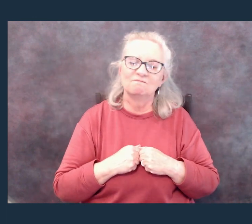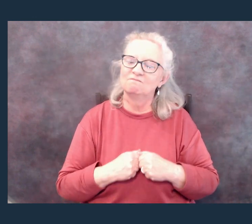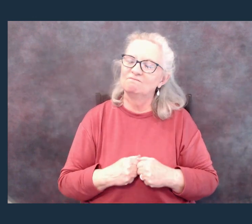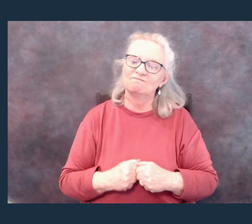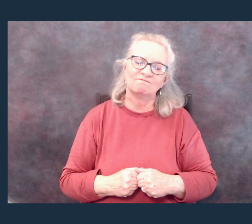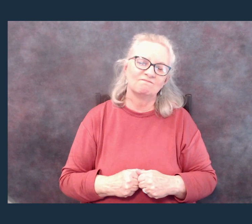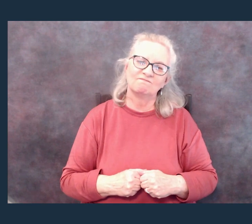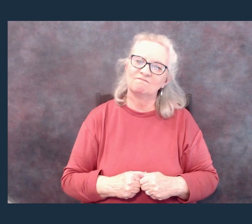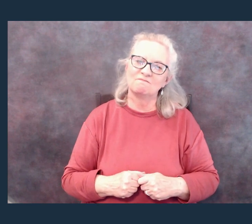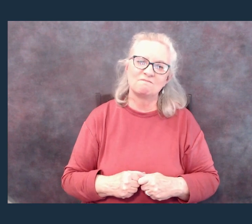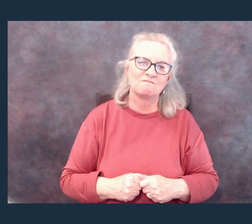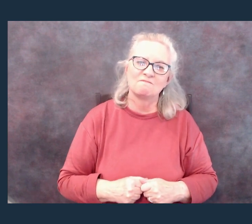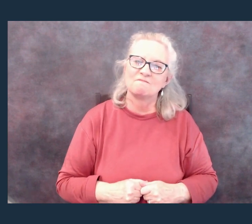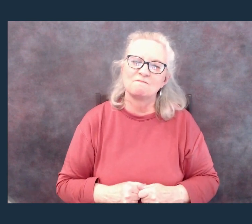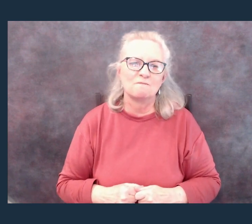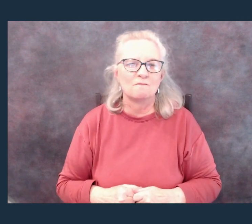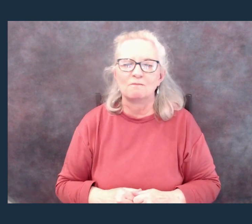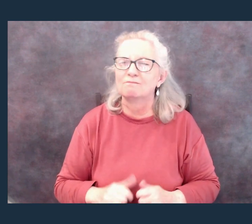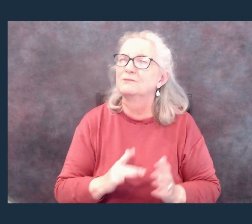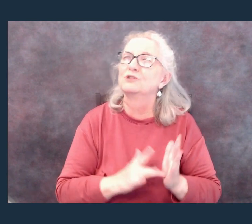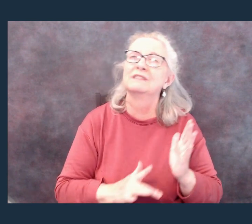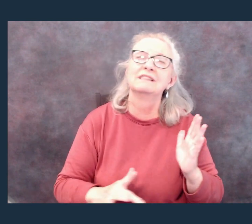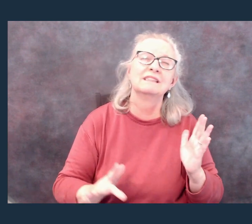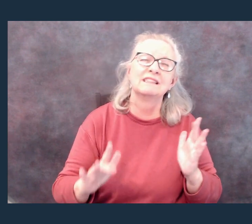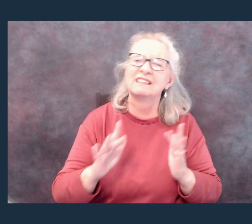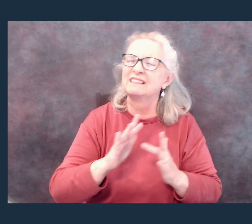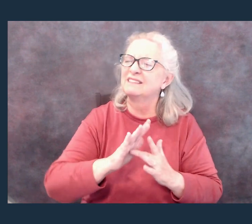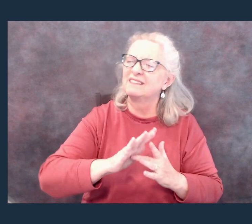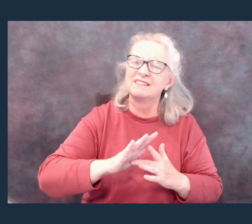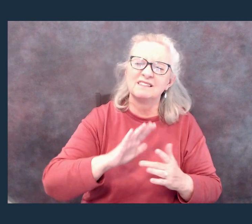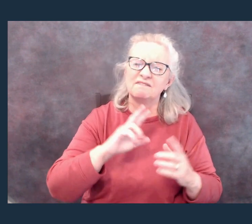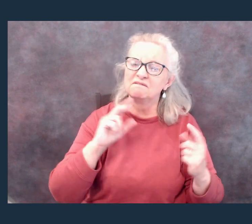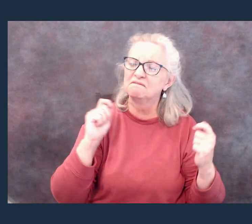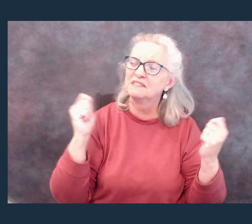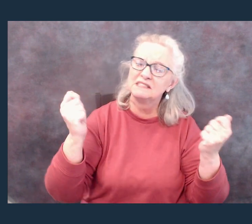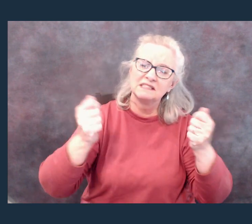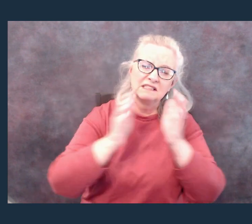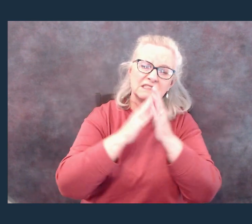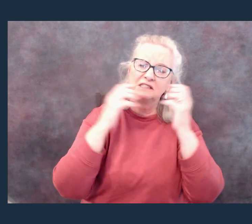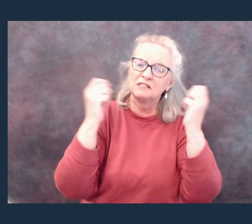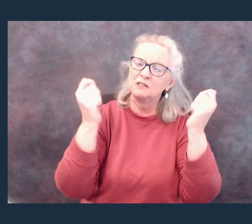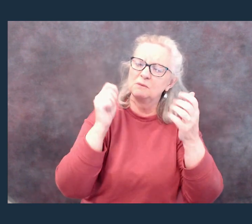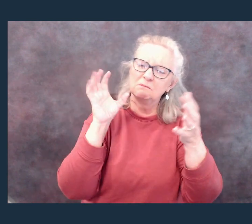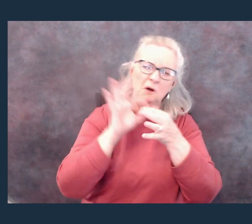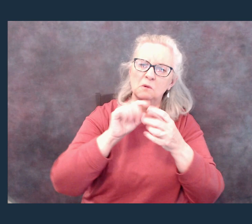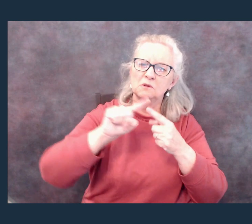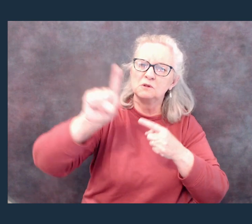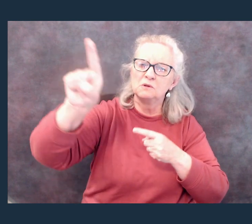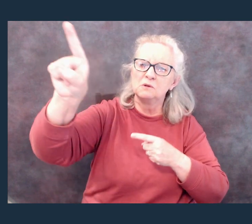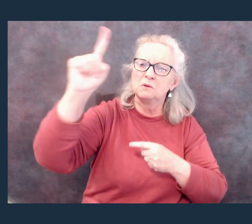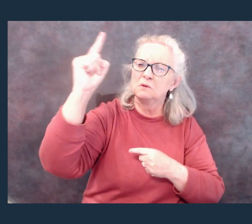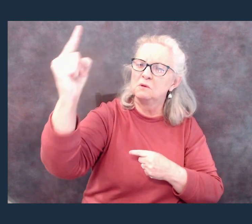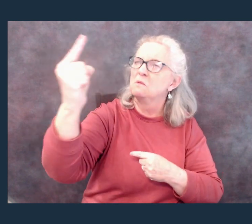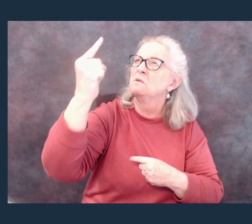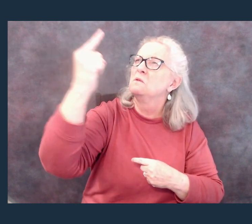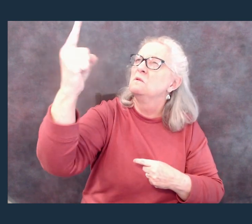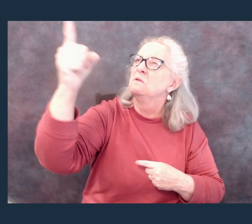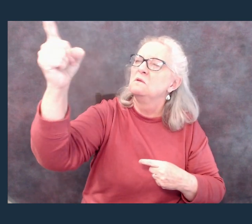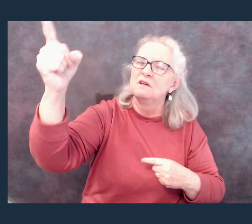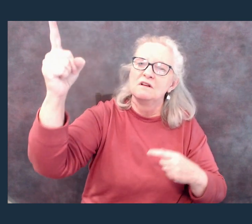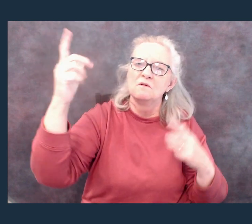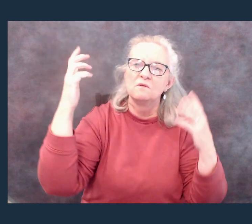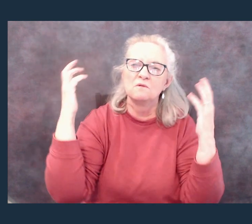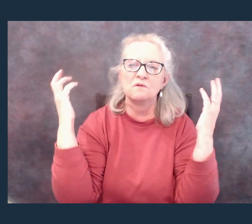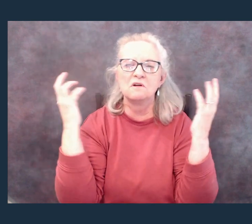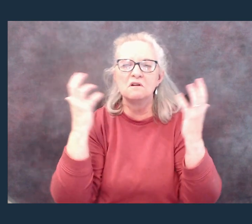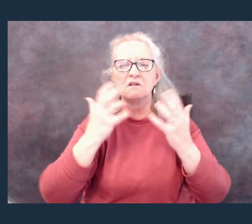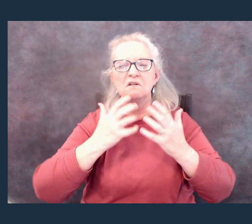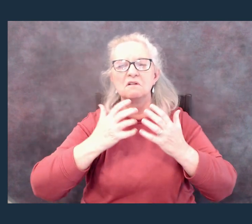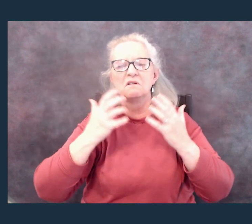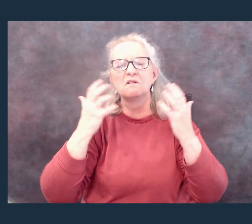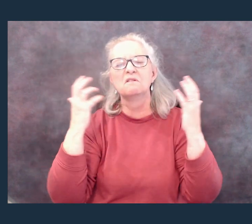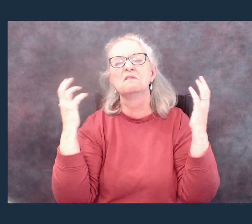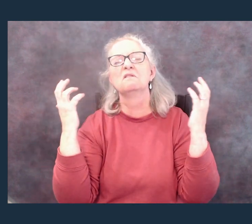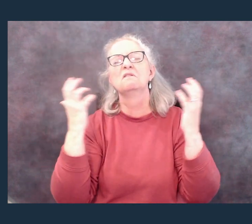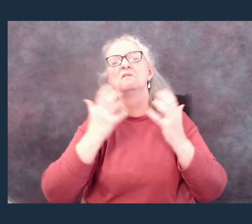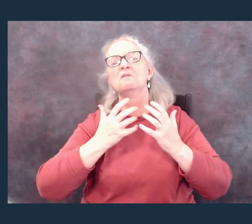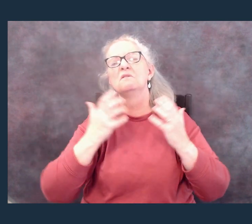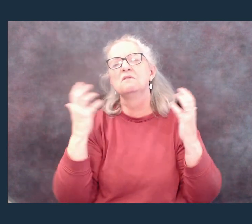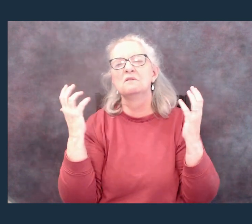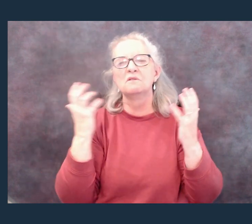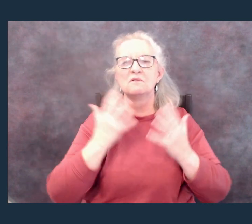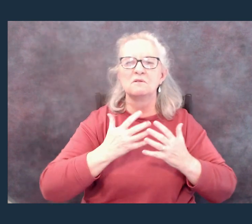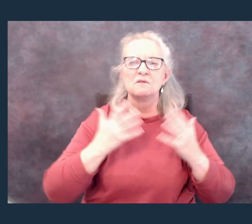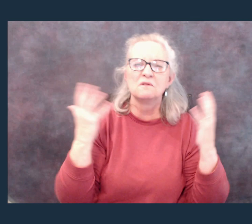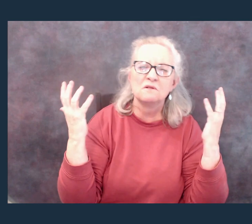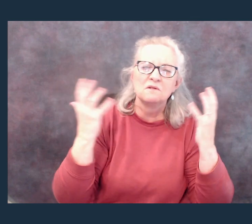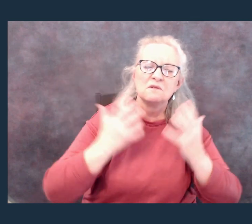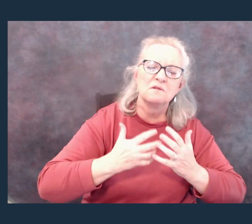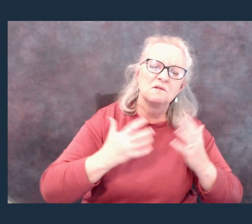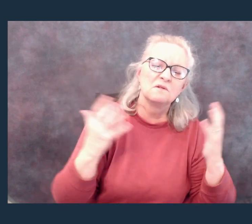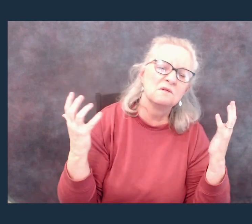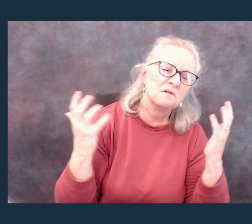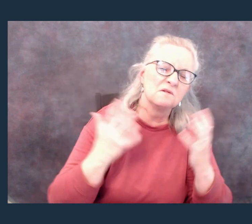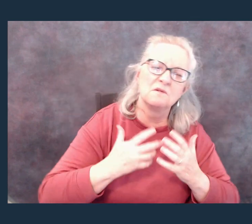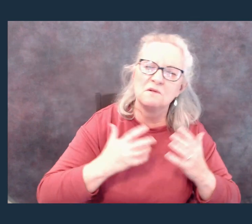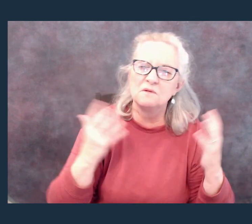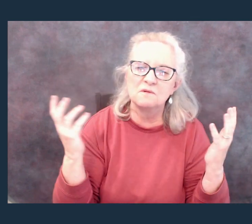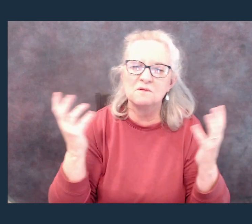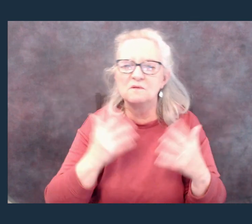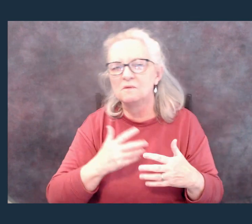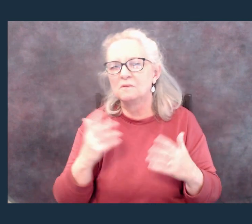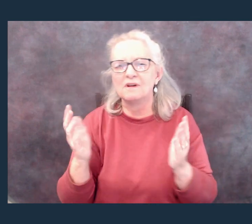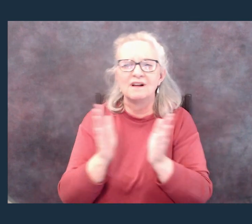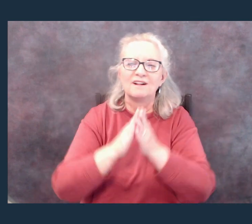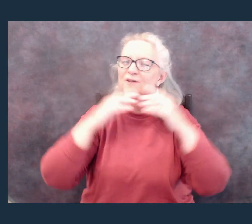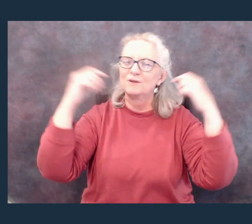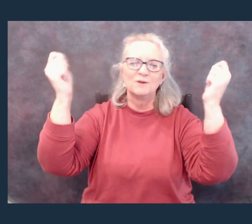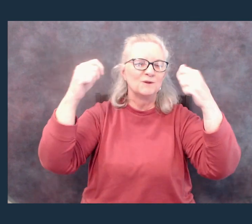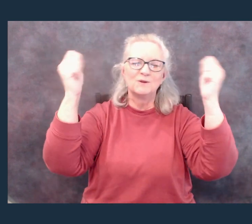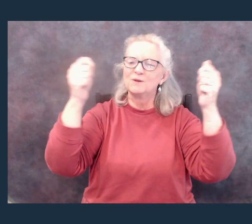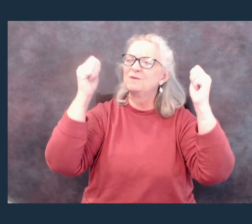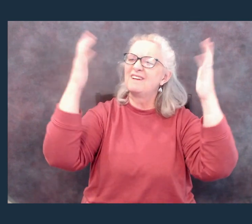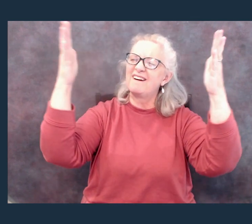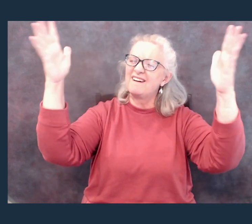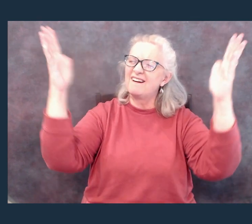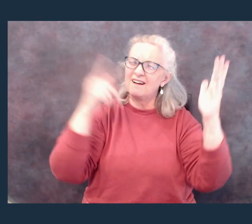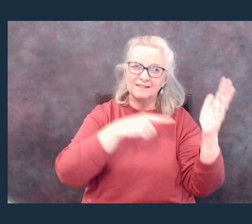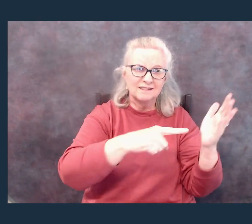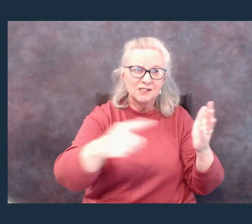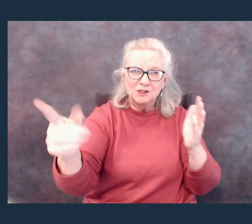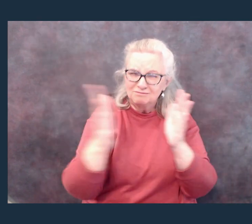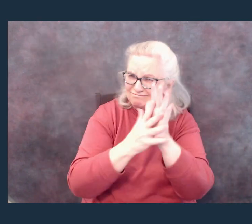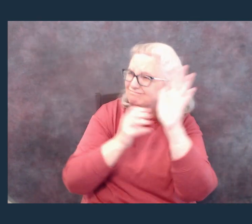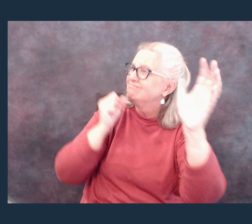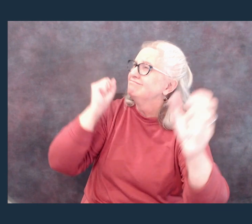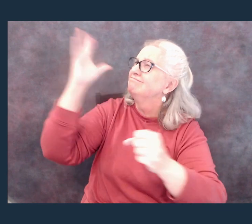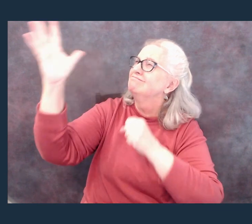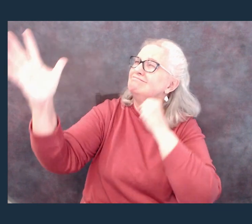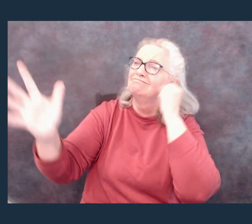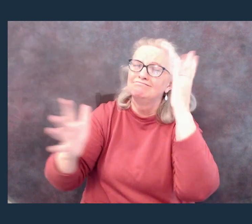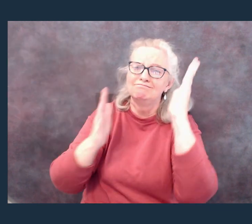Jesus, yours is the victory, whoa! Hallelujah, praise the one who set me free